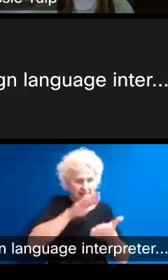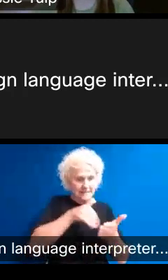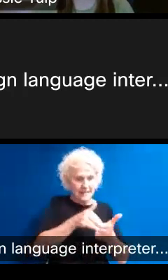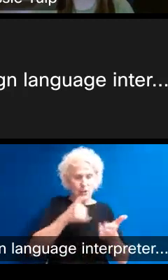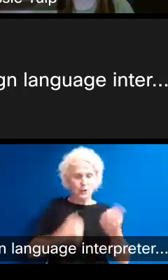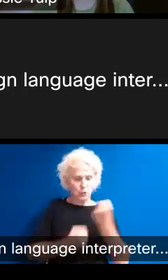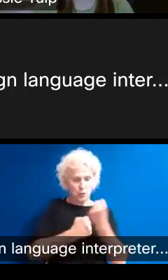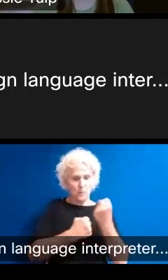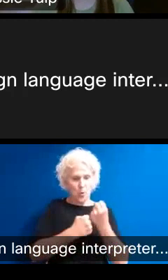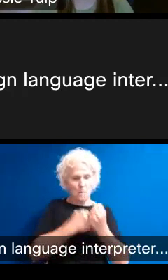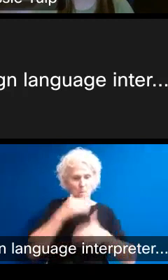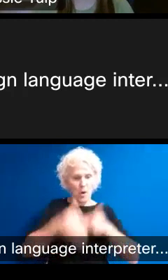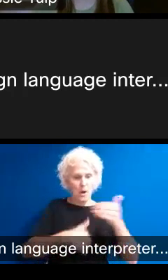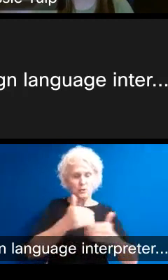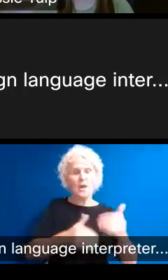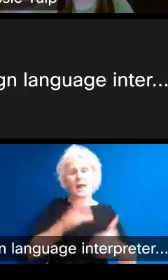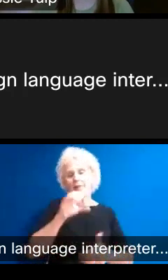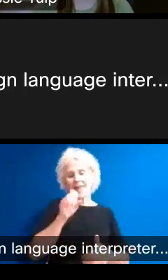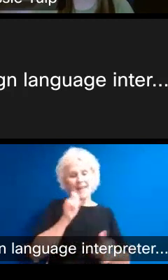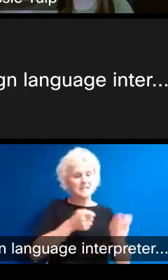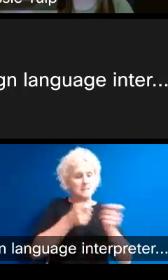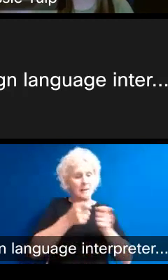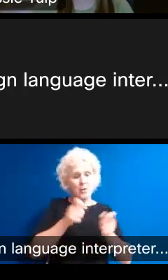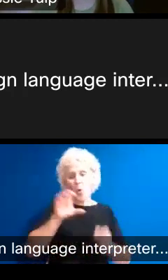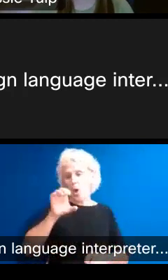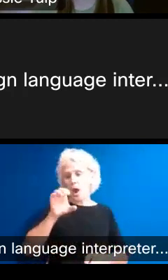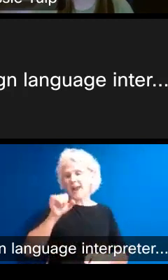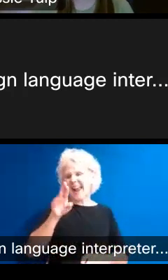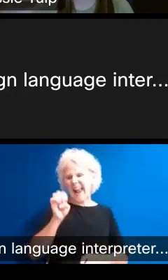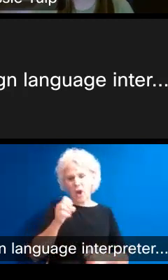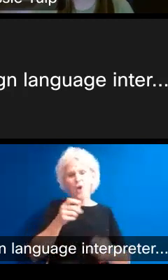assessor, case manager, or care coordinator will lead the process with the person. The